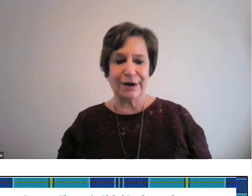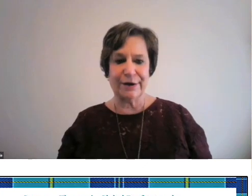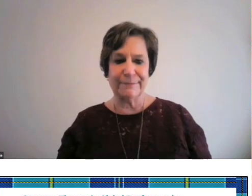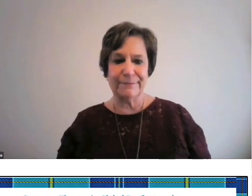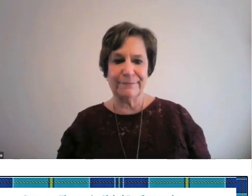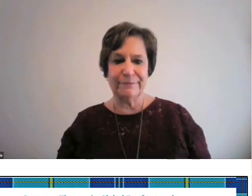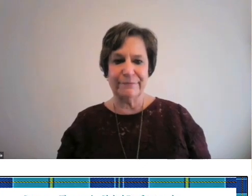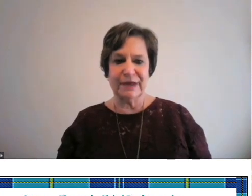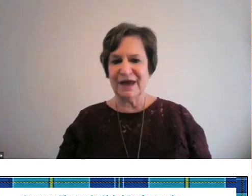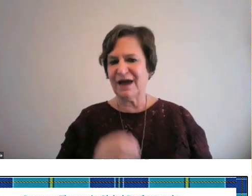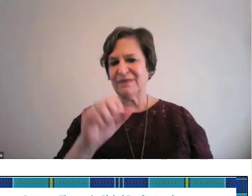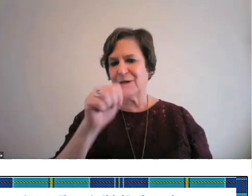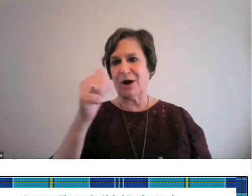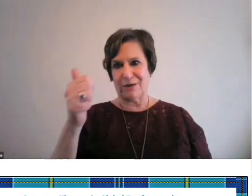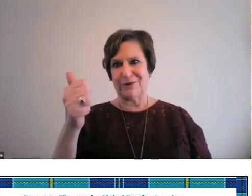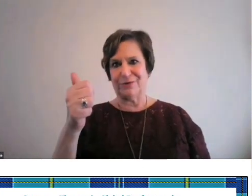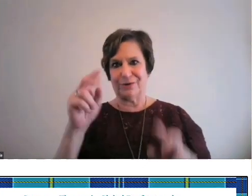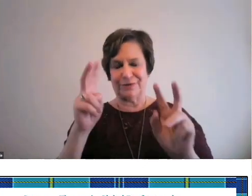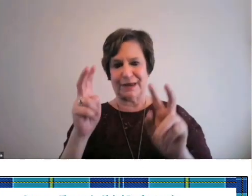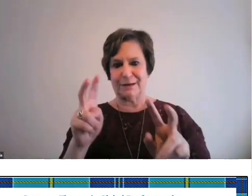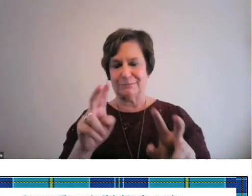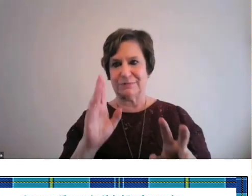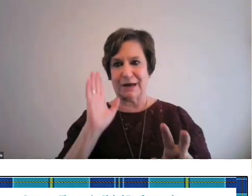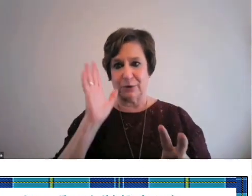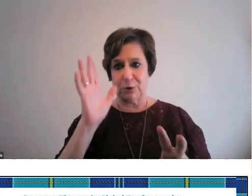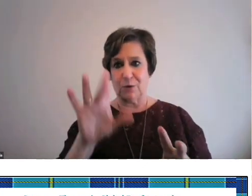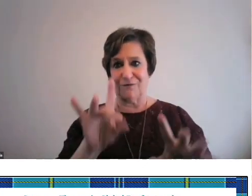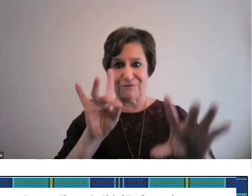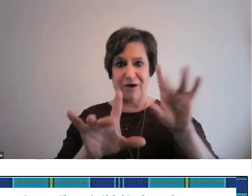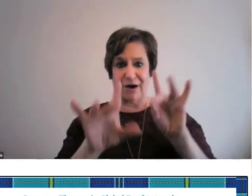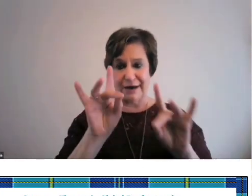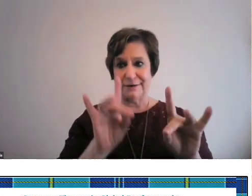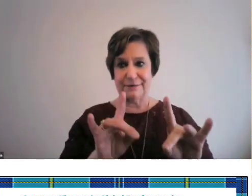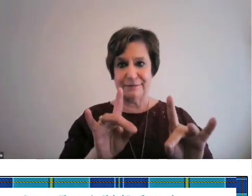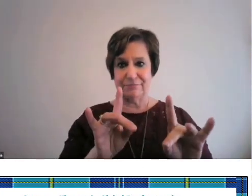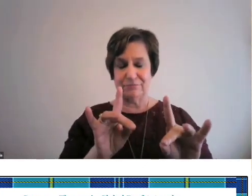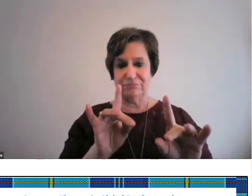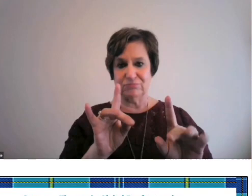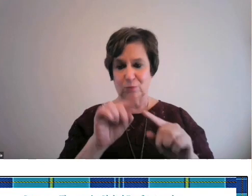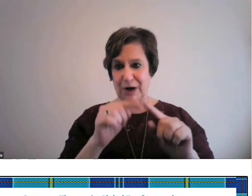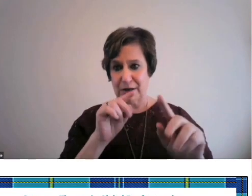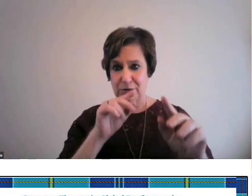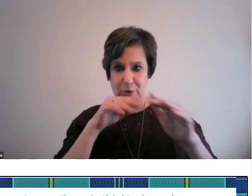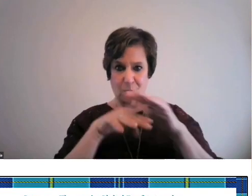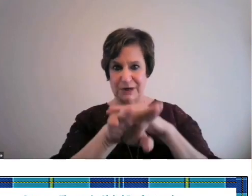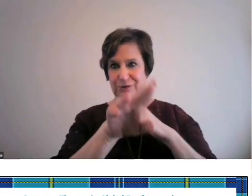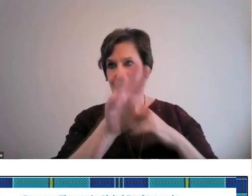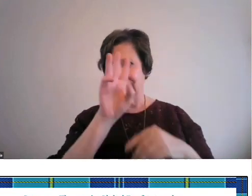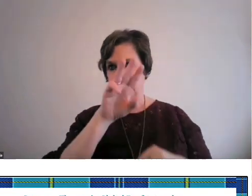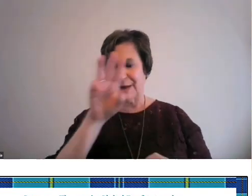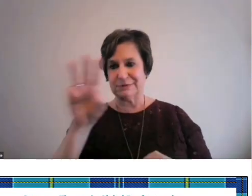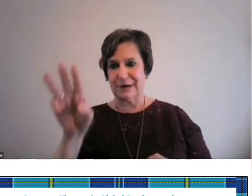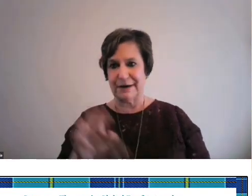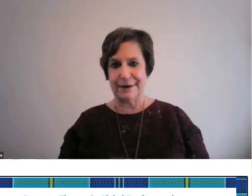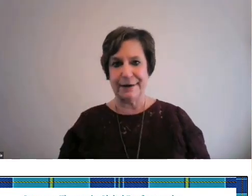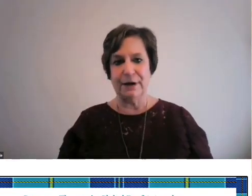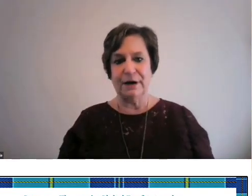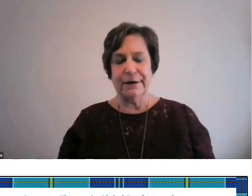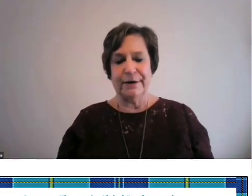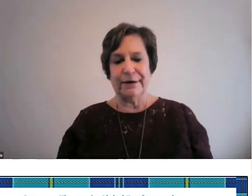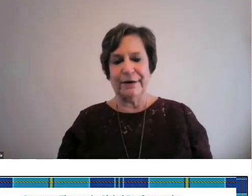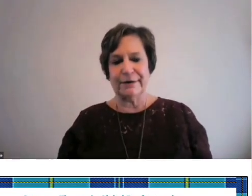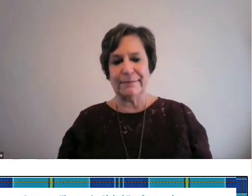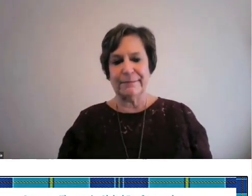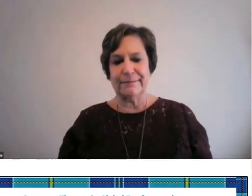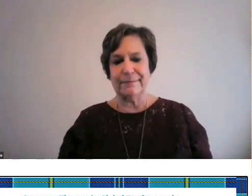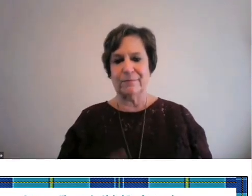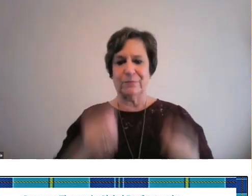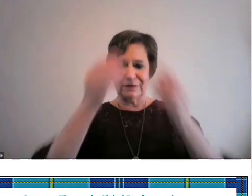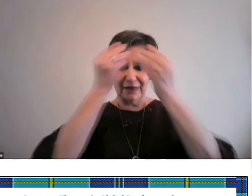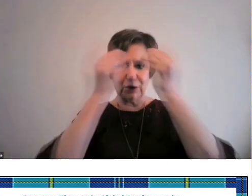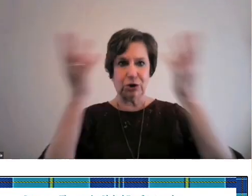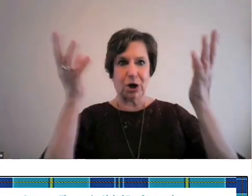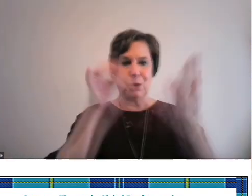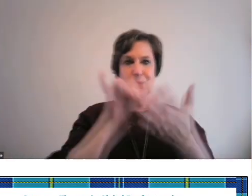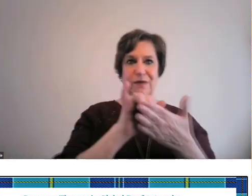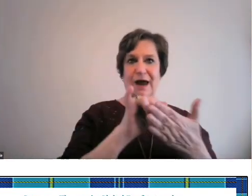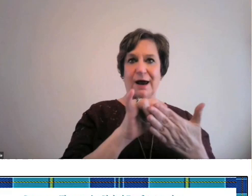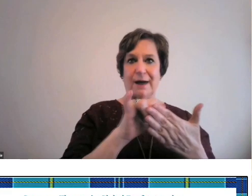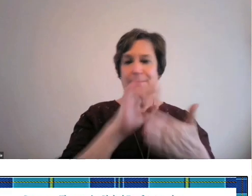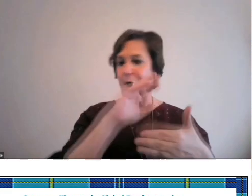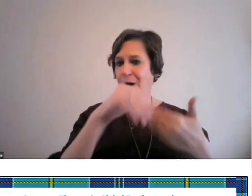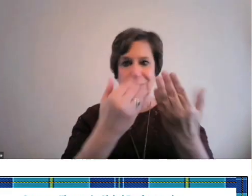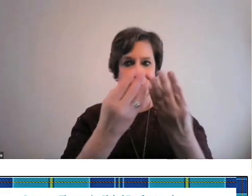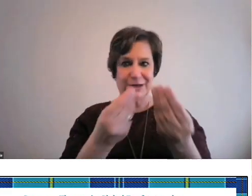And there's other themes you'll find when you get into the website.